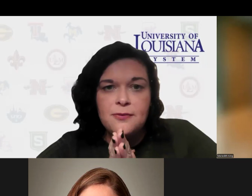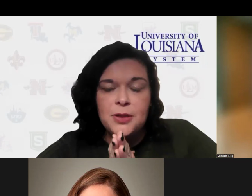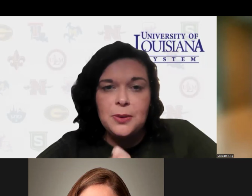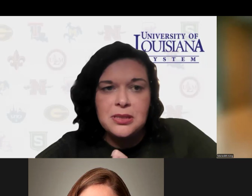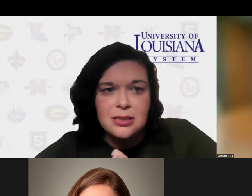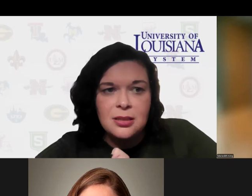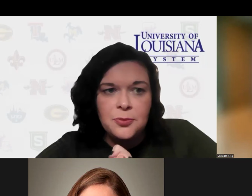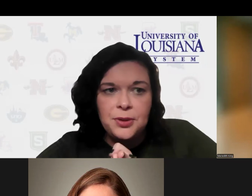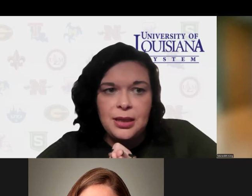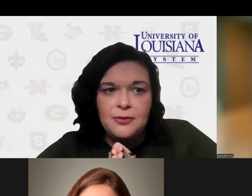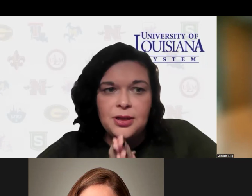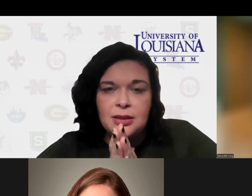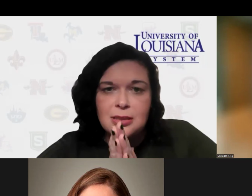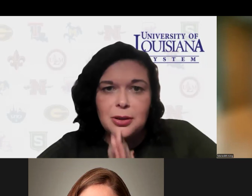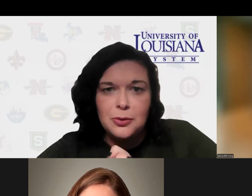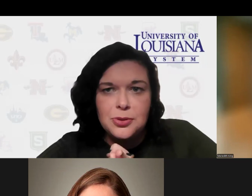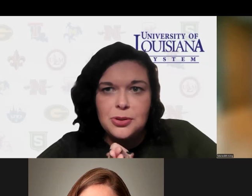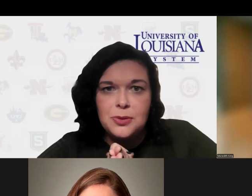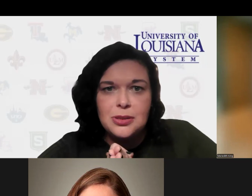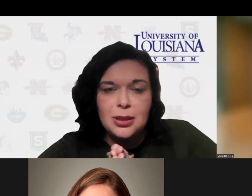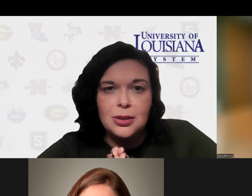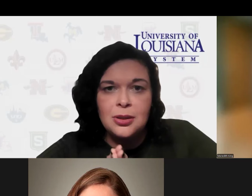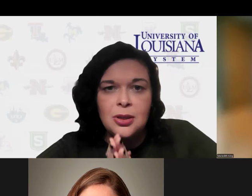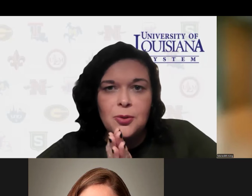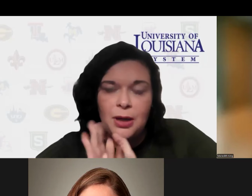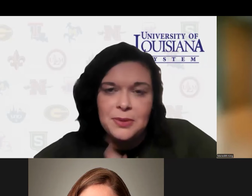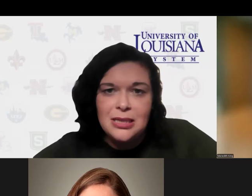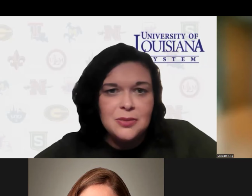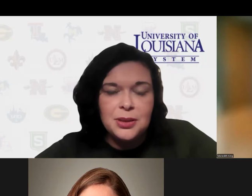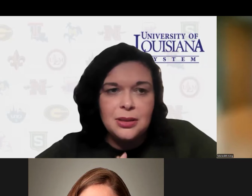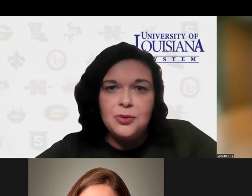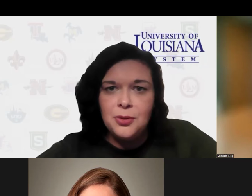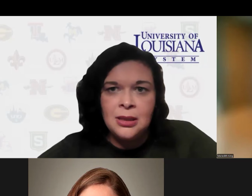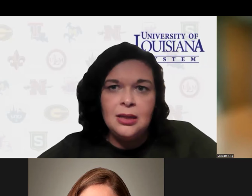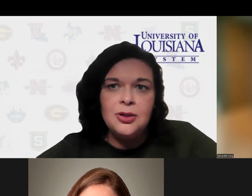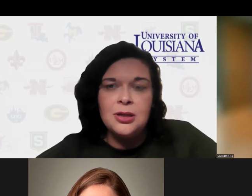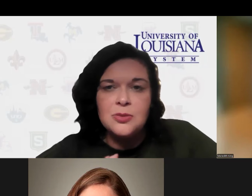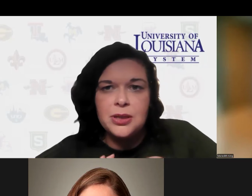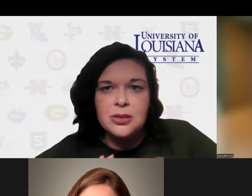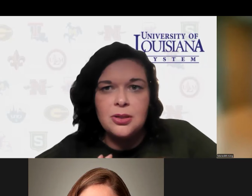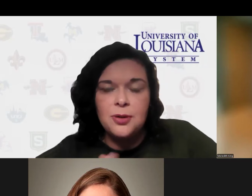so from the UL system we have Alyssa Coats who is our web accessibility coordinator as well as our